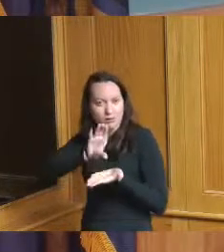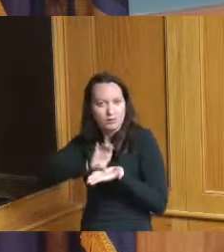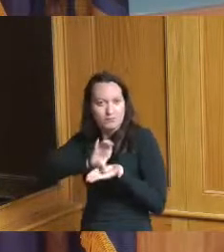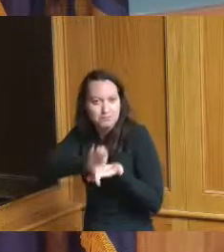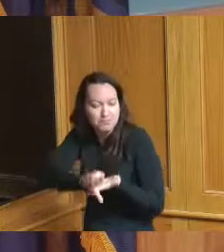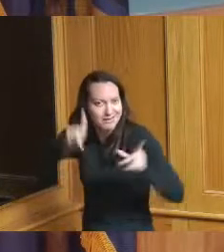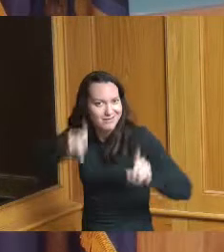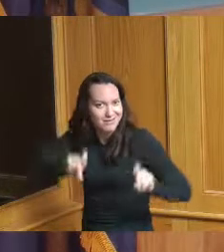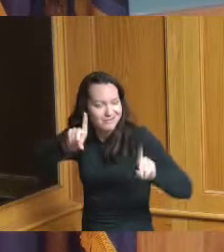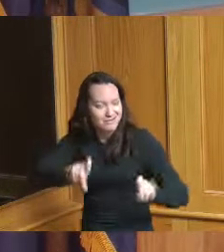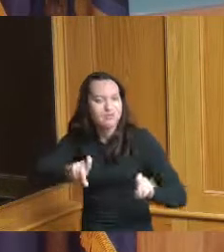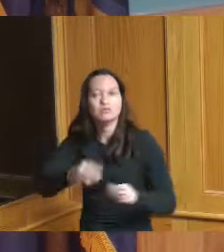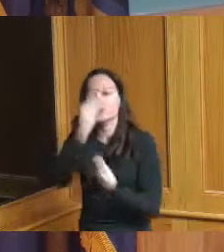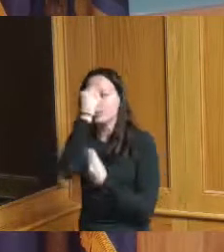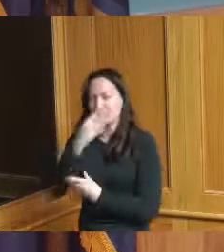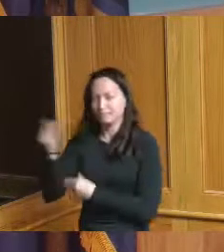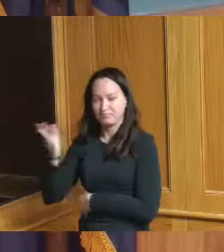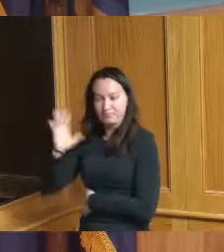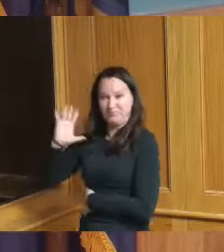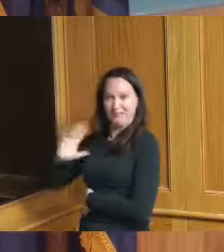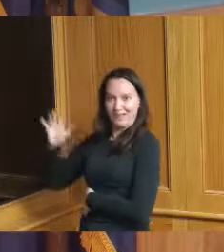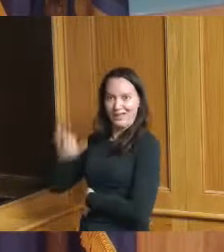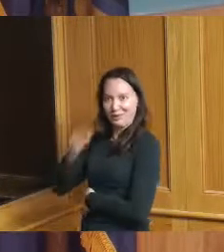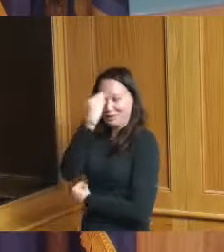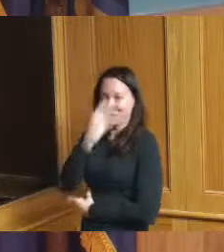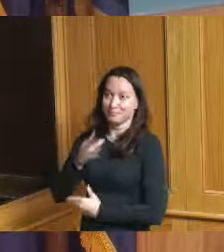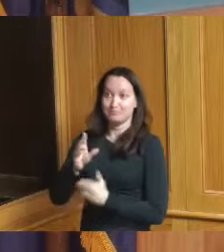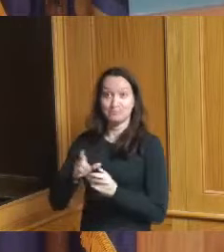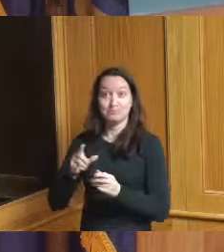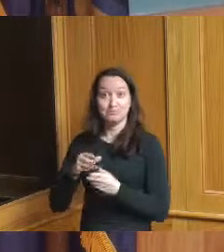based on the information that we had at the time that we were going to go with these kits but now